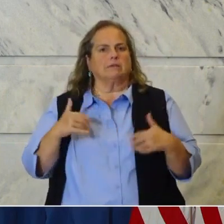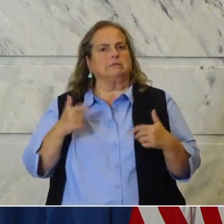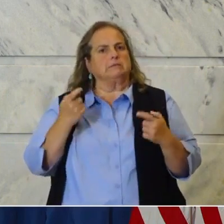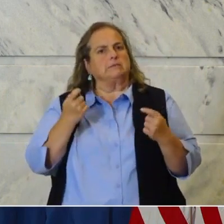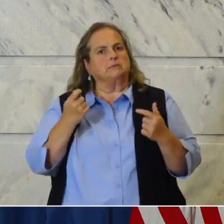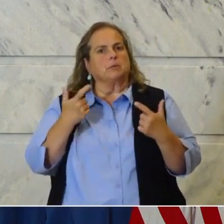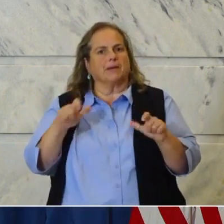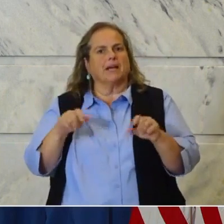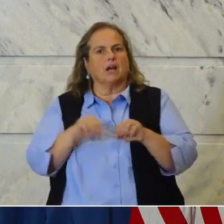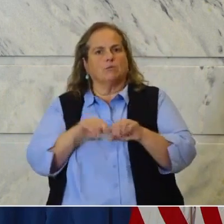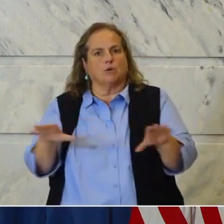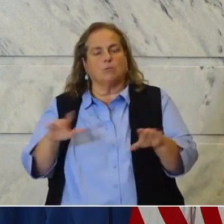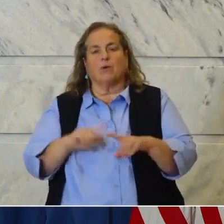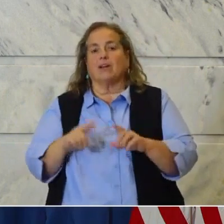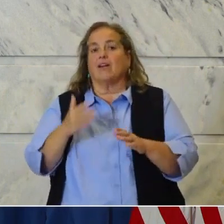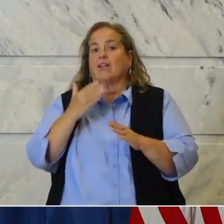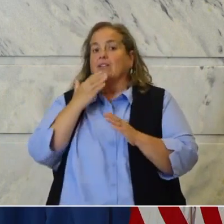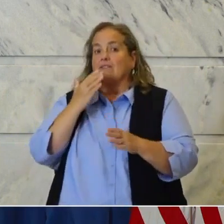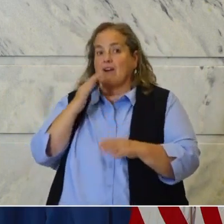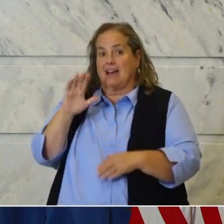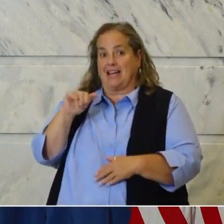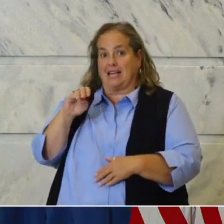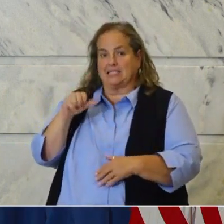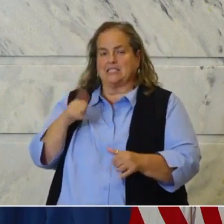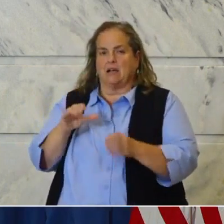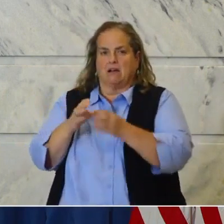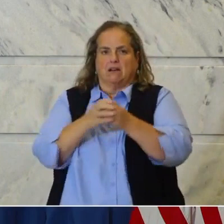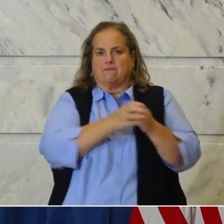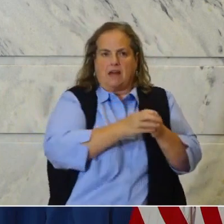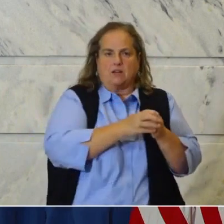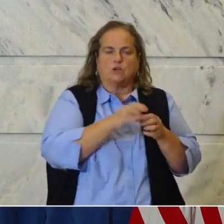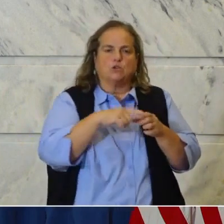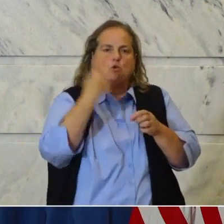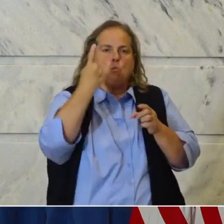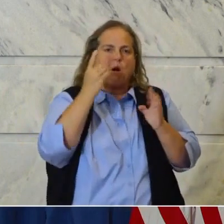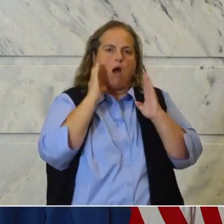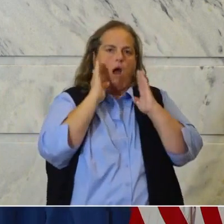But thankfully, the cases air still confined to one hallway of one unit,